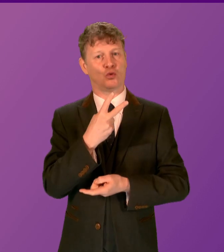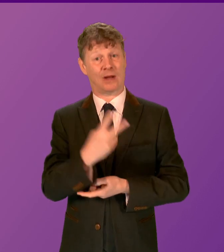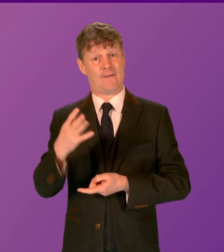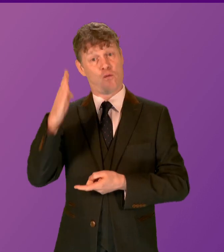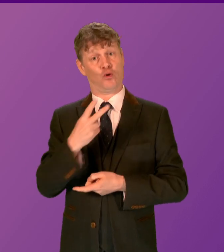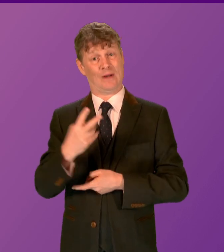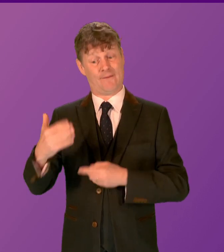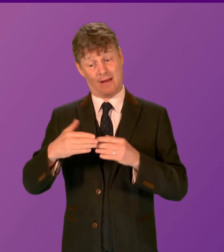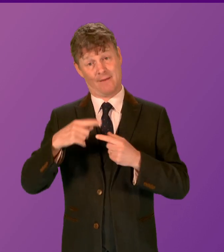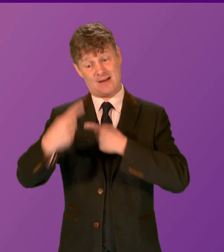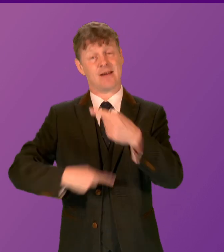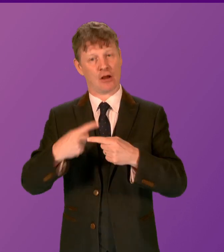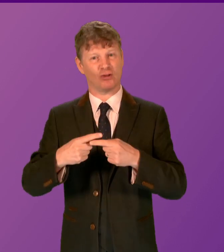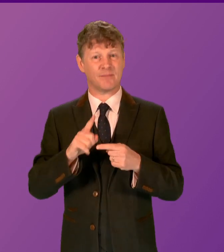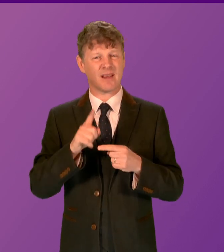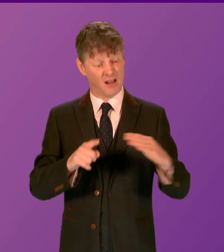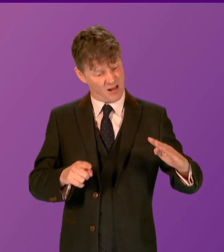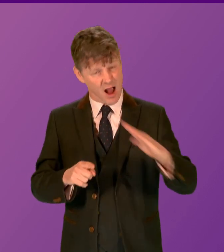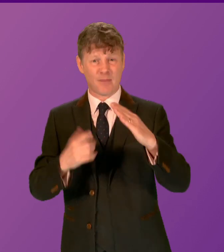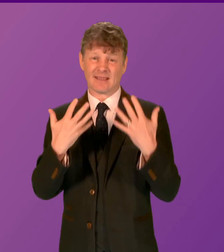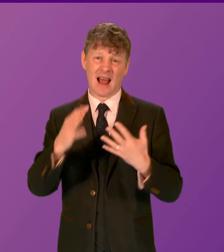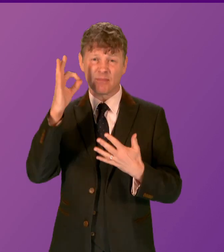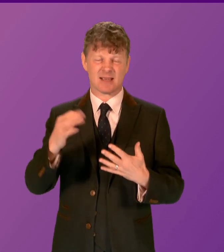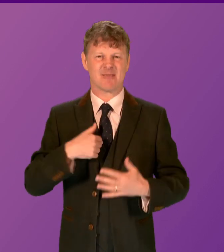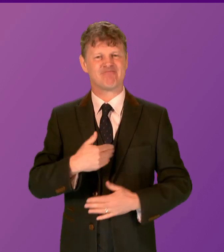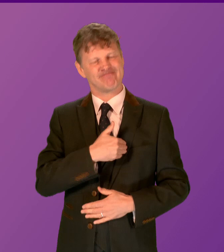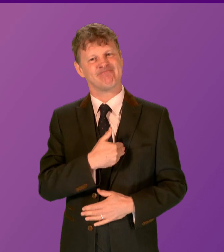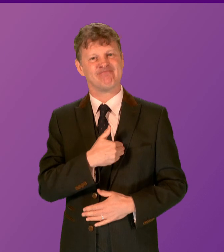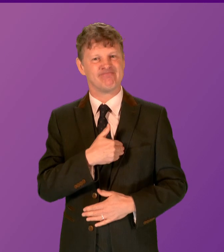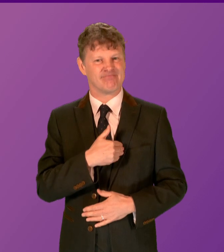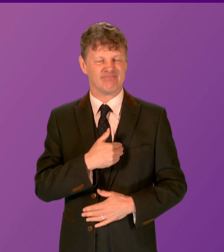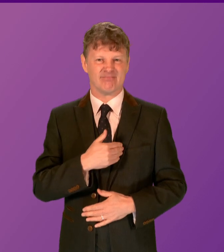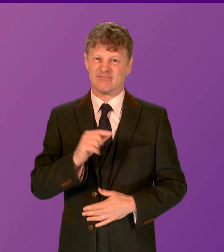The rise in the number of suspected drug deaths is deeply disheartening but, from the Government’s